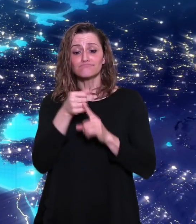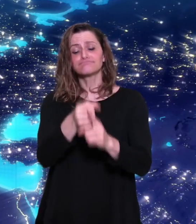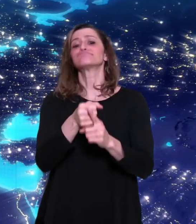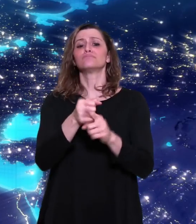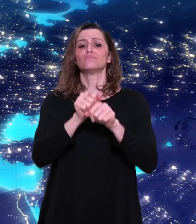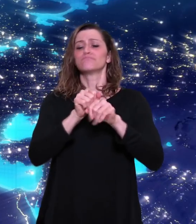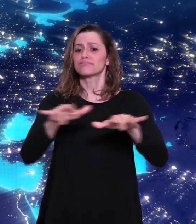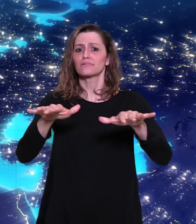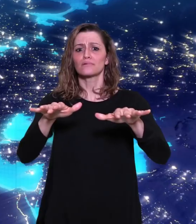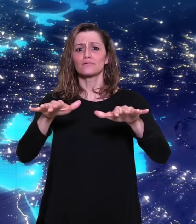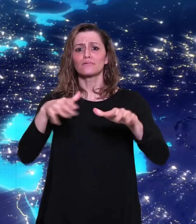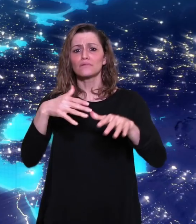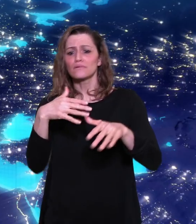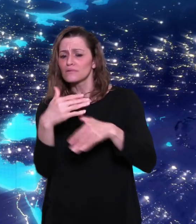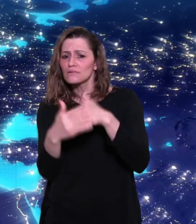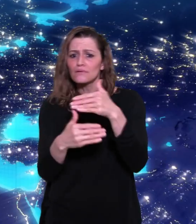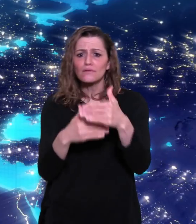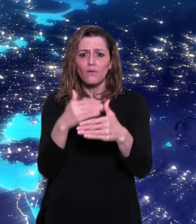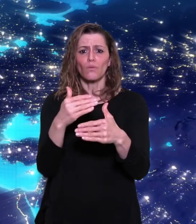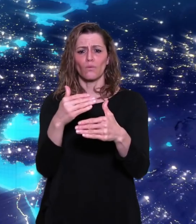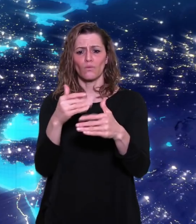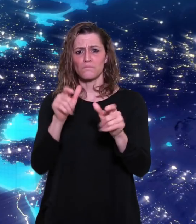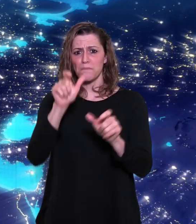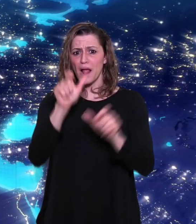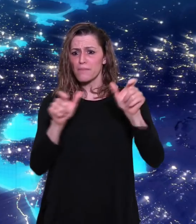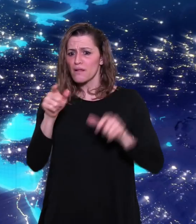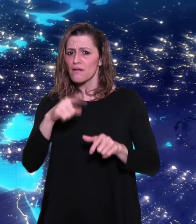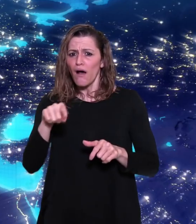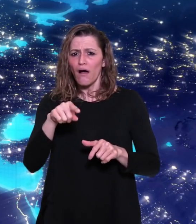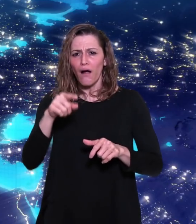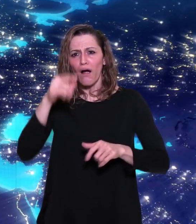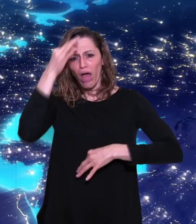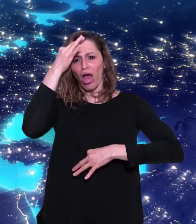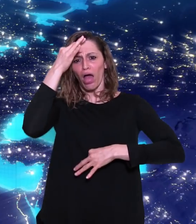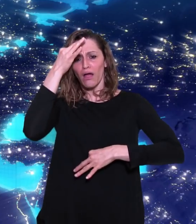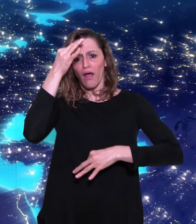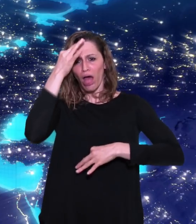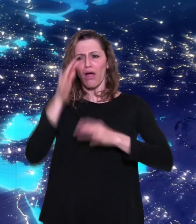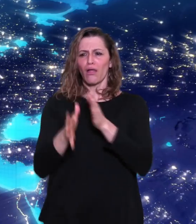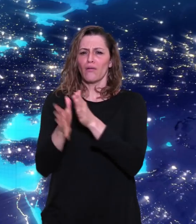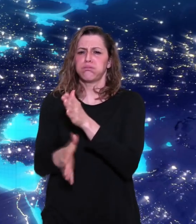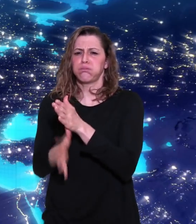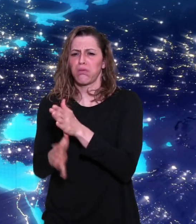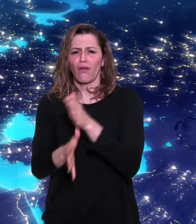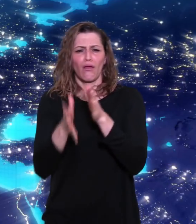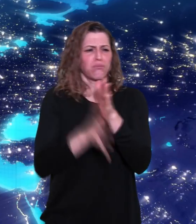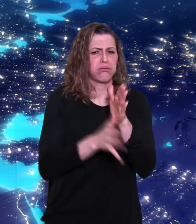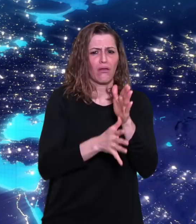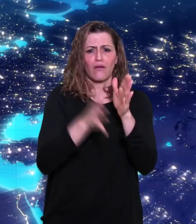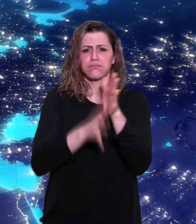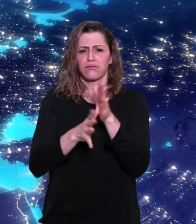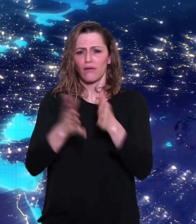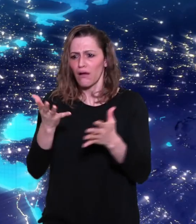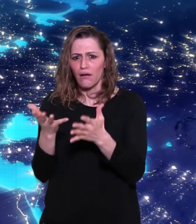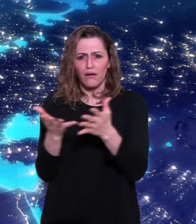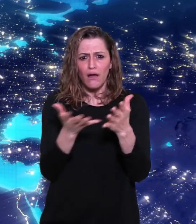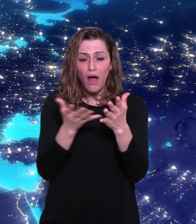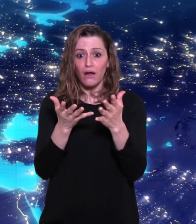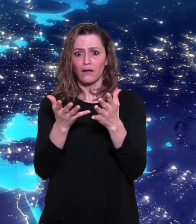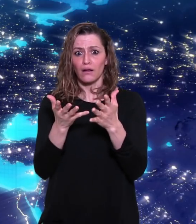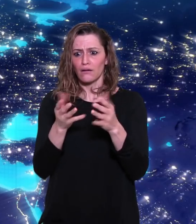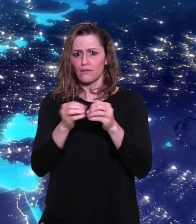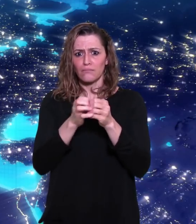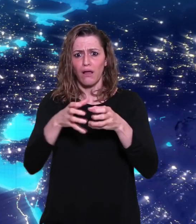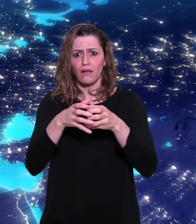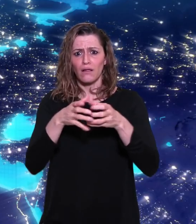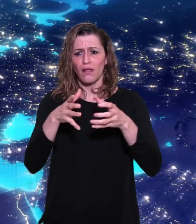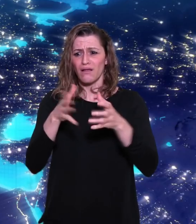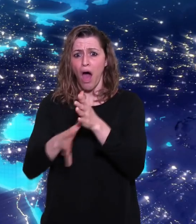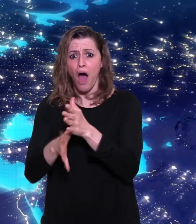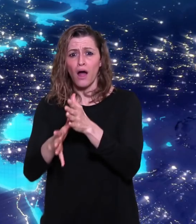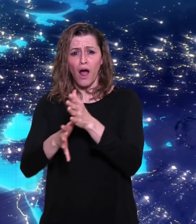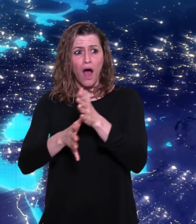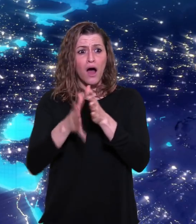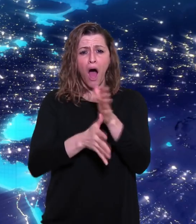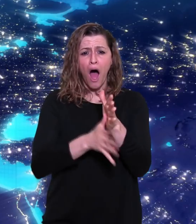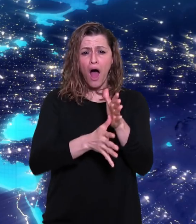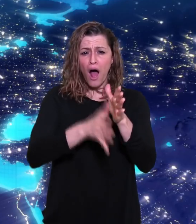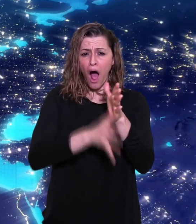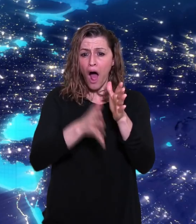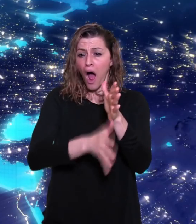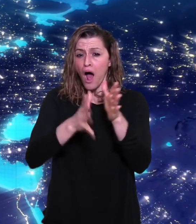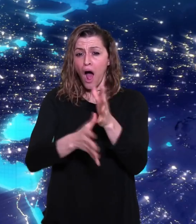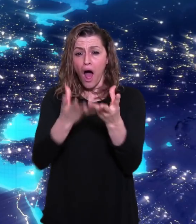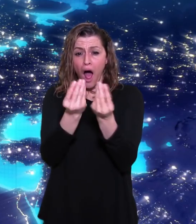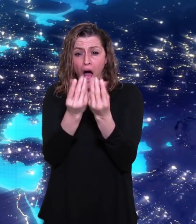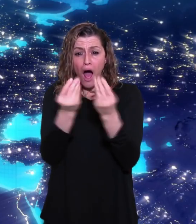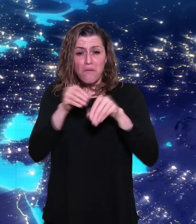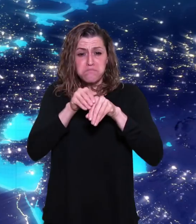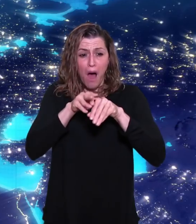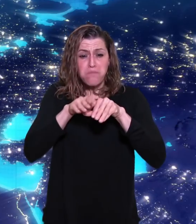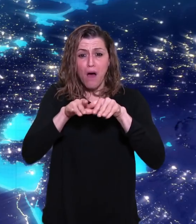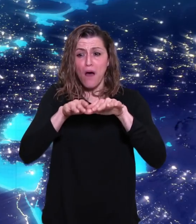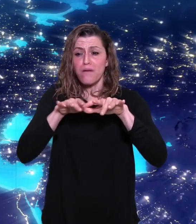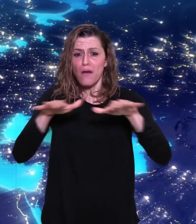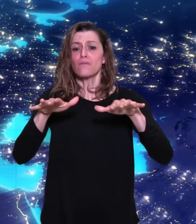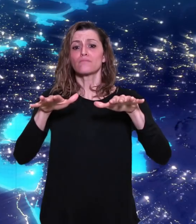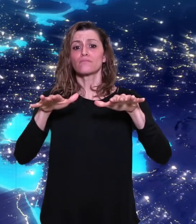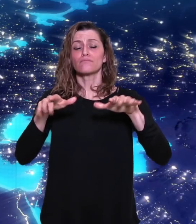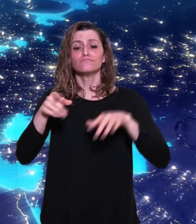getting cholera. The number began to rise and rise until it